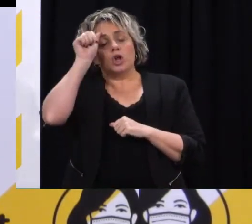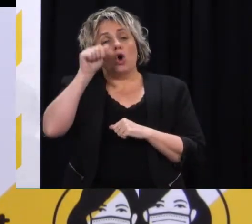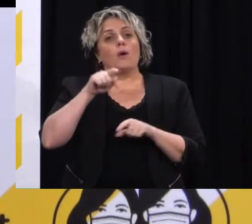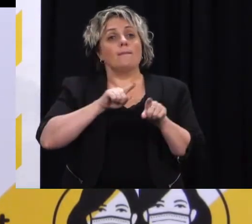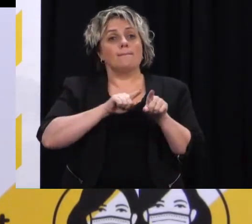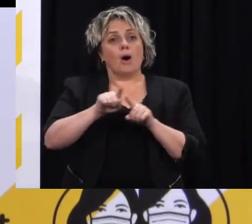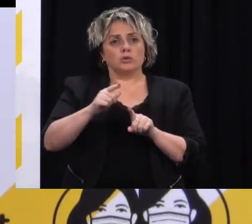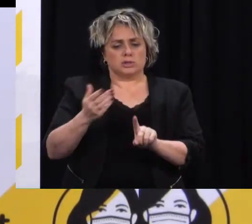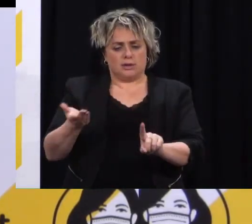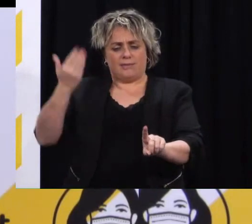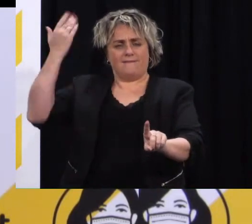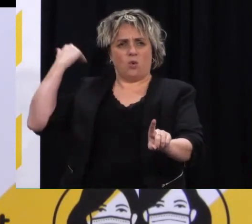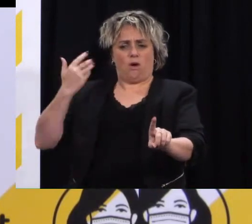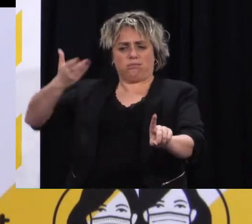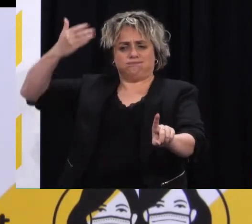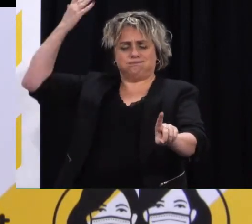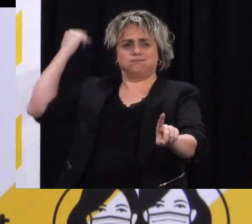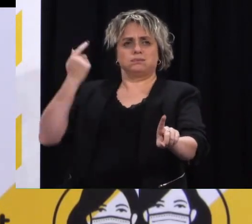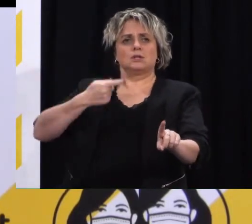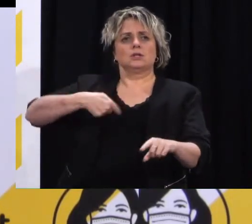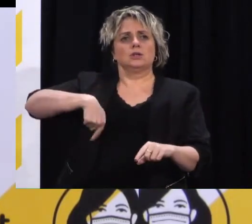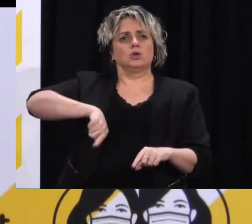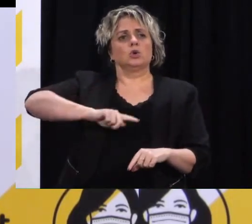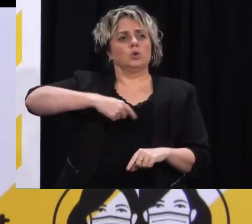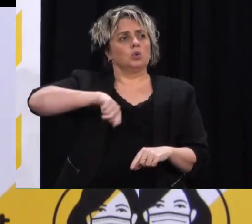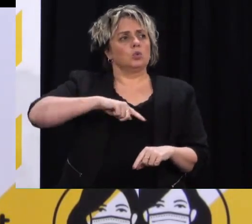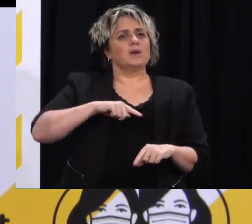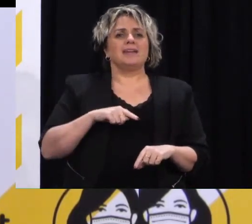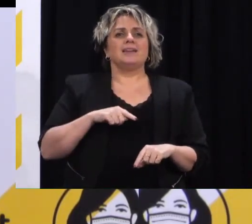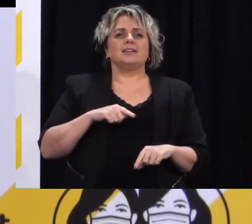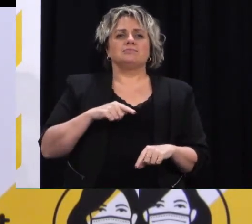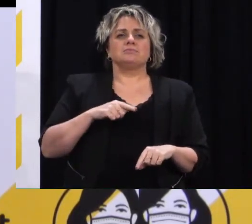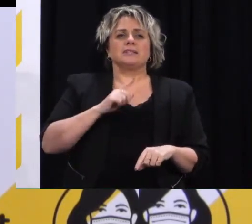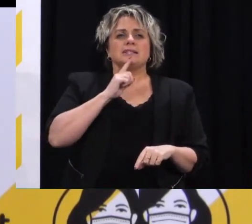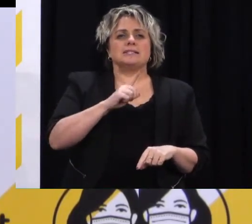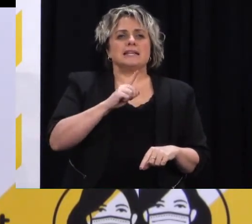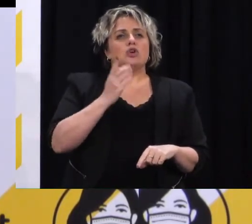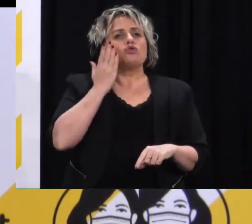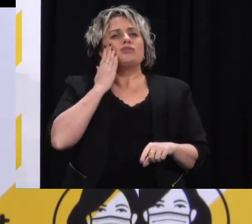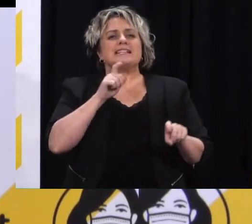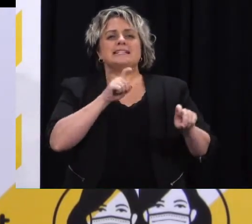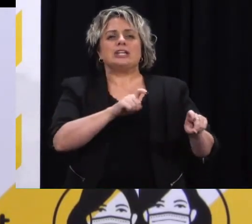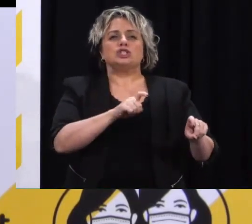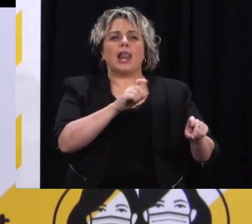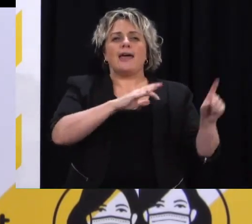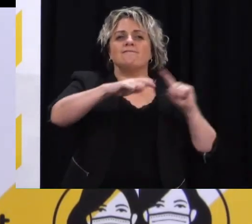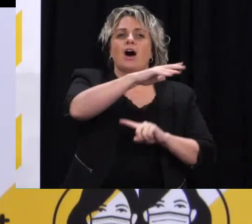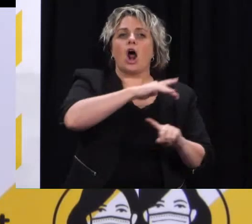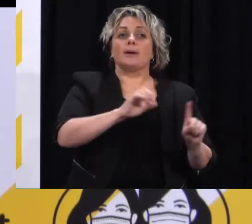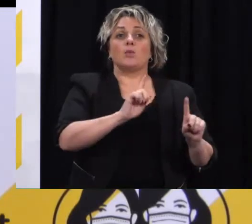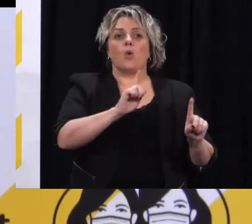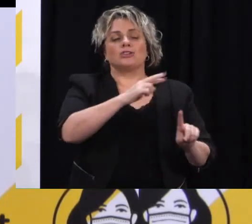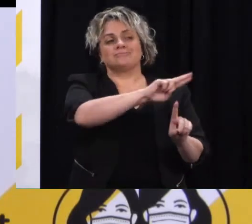what the wider environment was for them. You will know that,